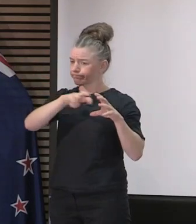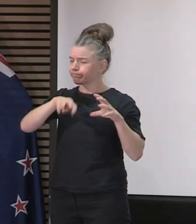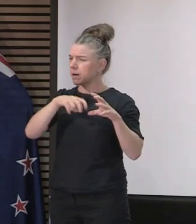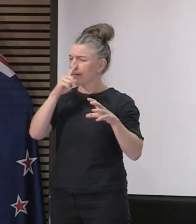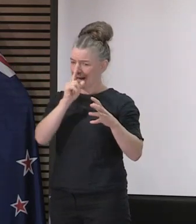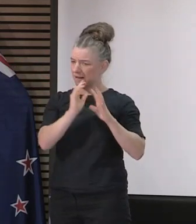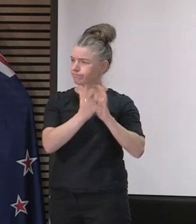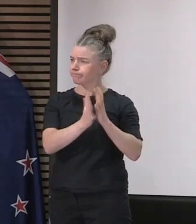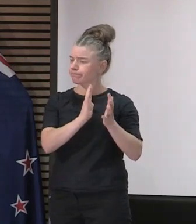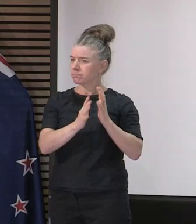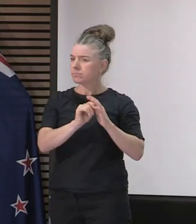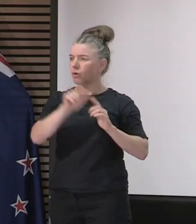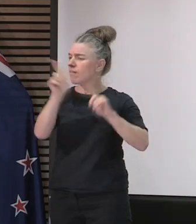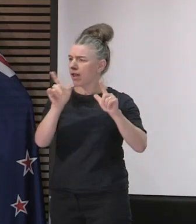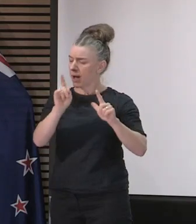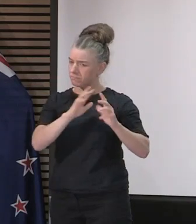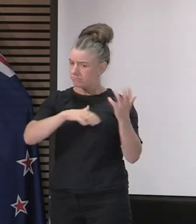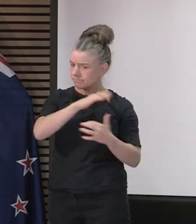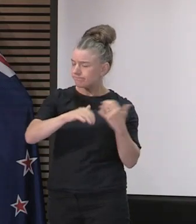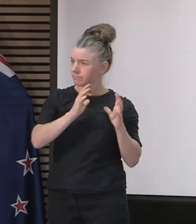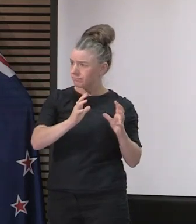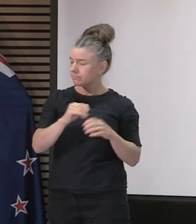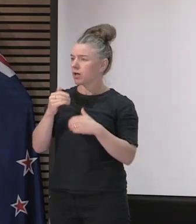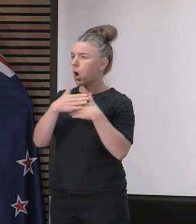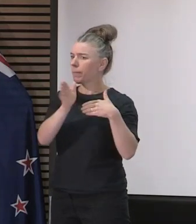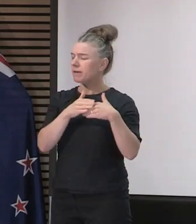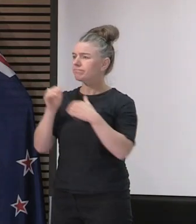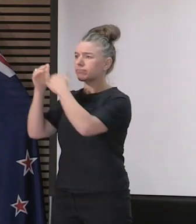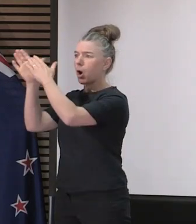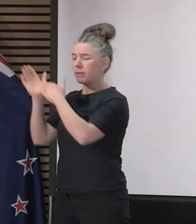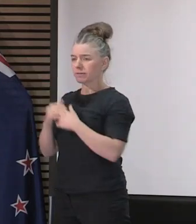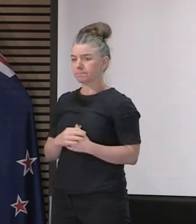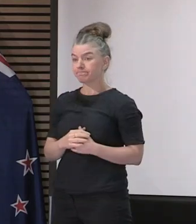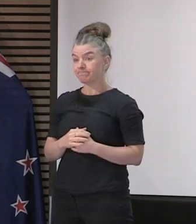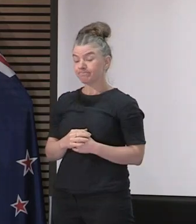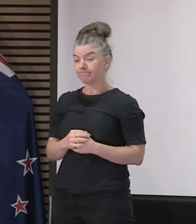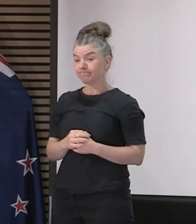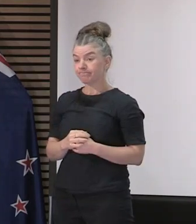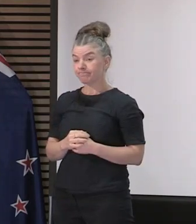areas like that have a good argument for a regional bubble